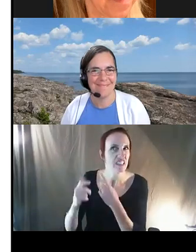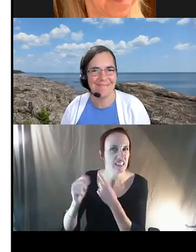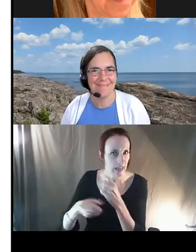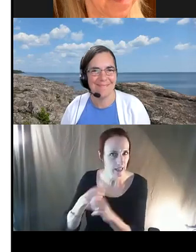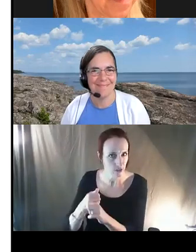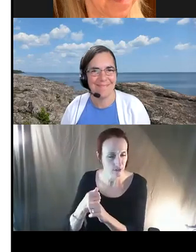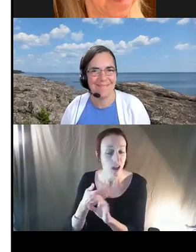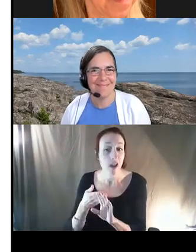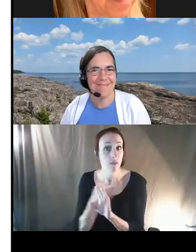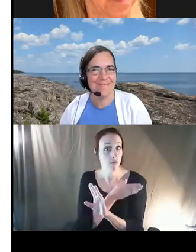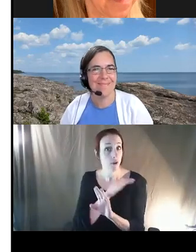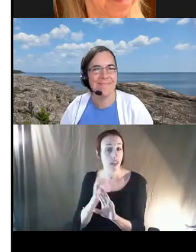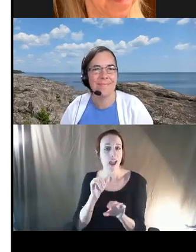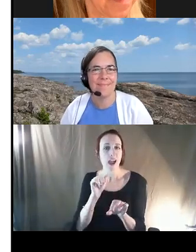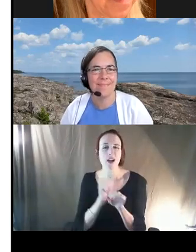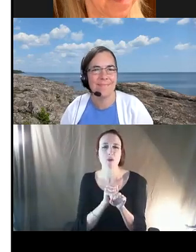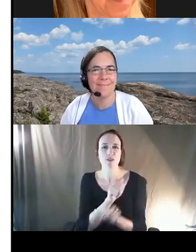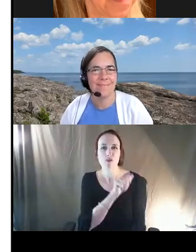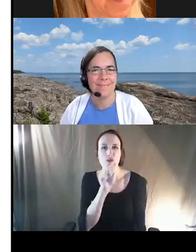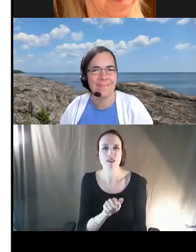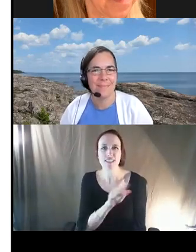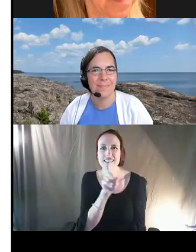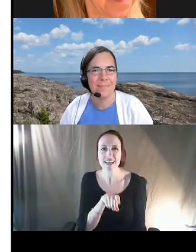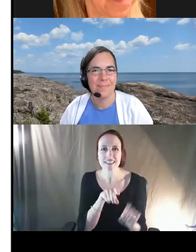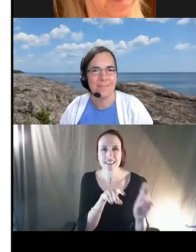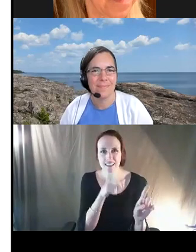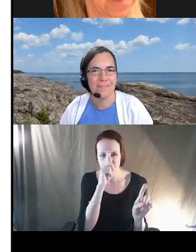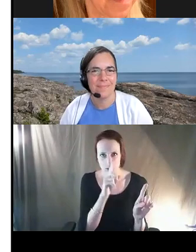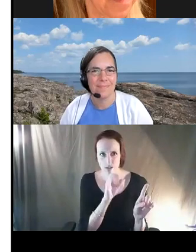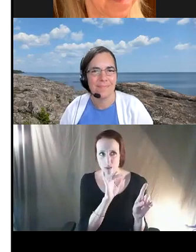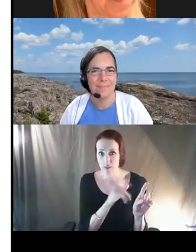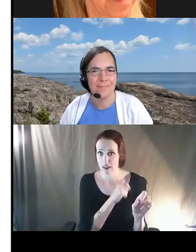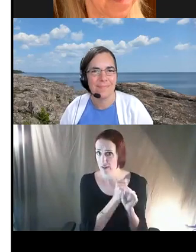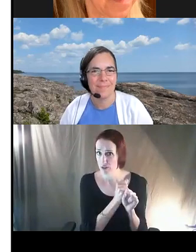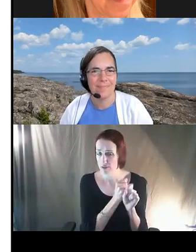Texas-Austin, ten years, where I led digital accessibility.